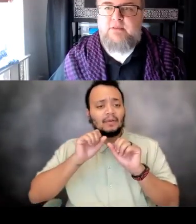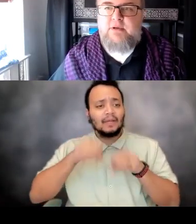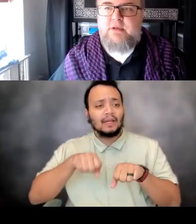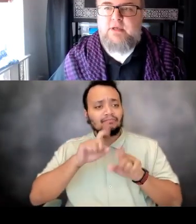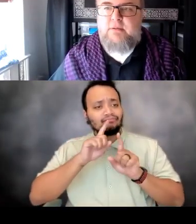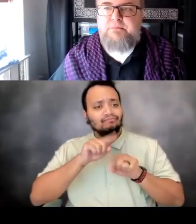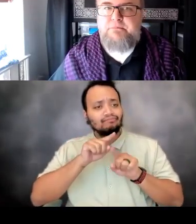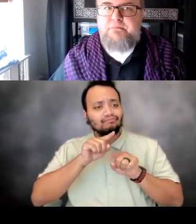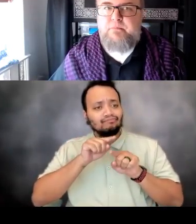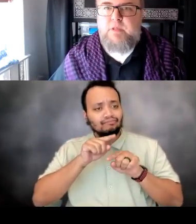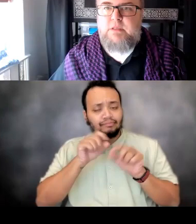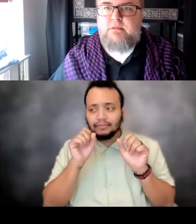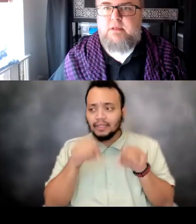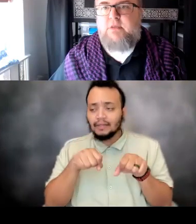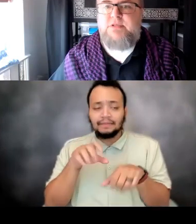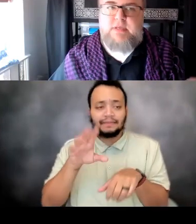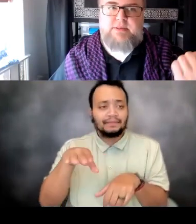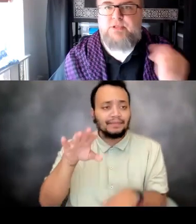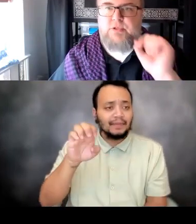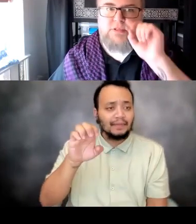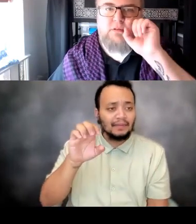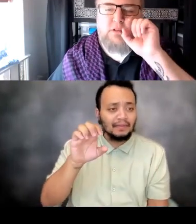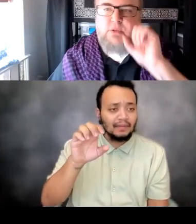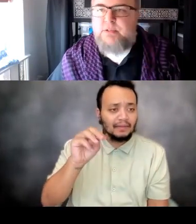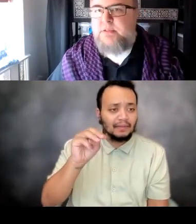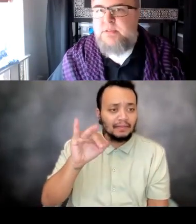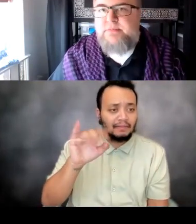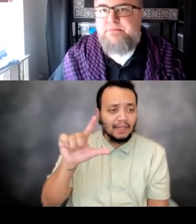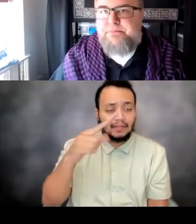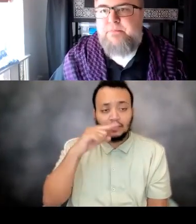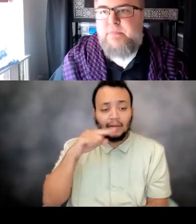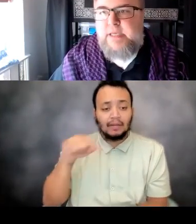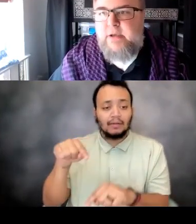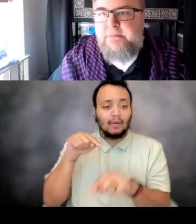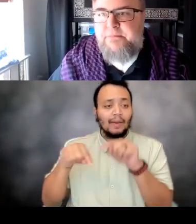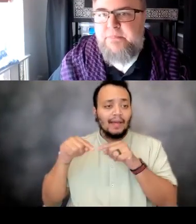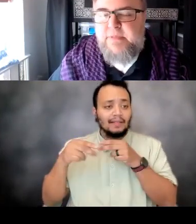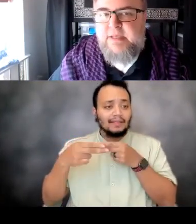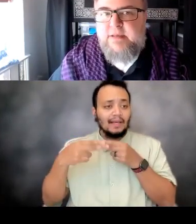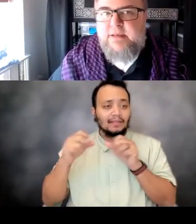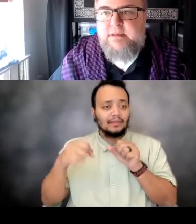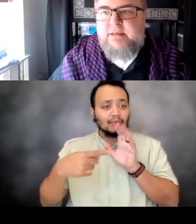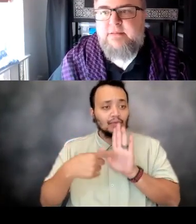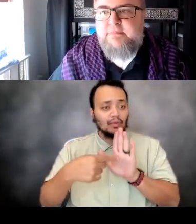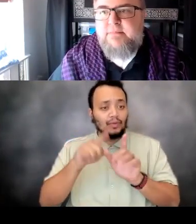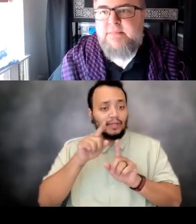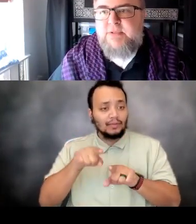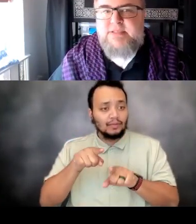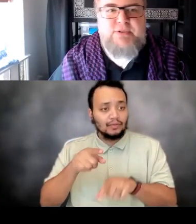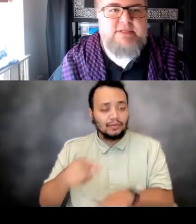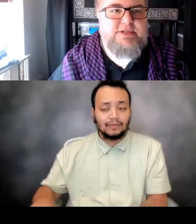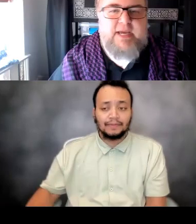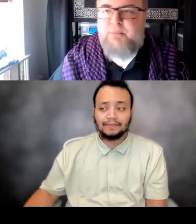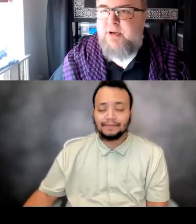the other slide that shows the questions? Thank you. So let's do this in the chat.